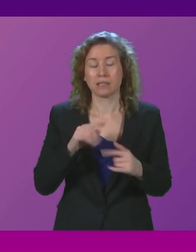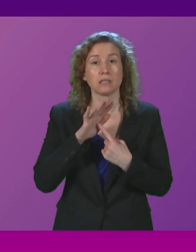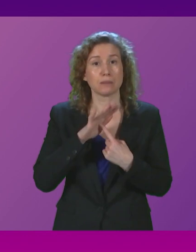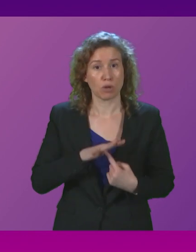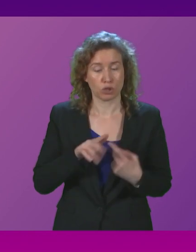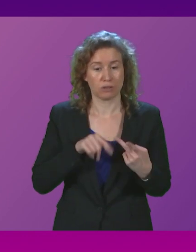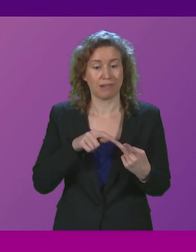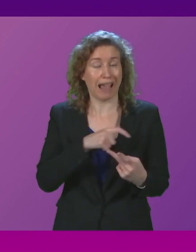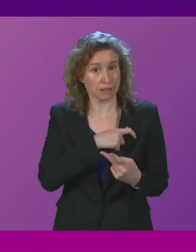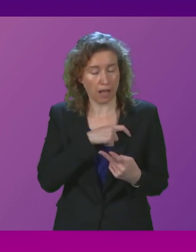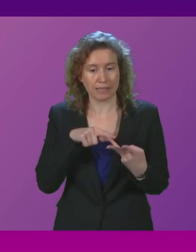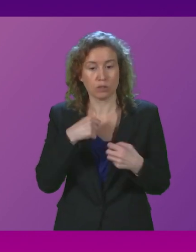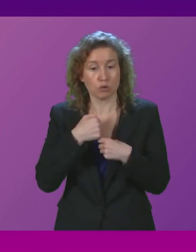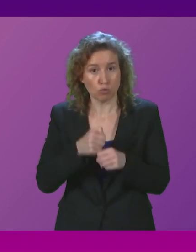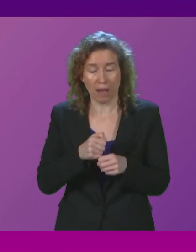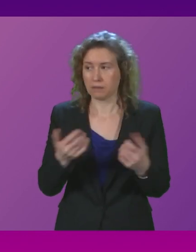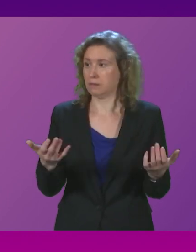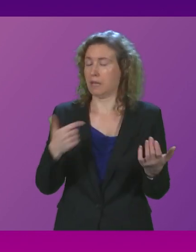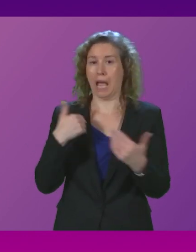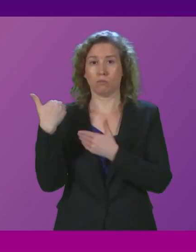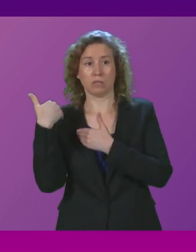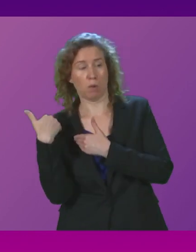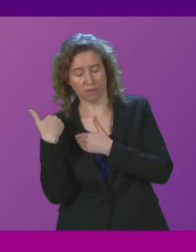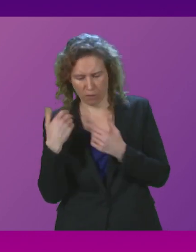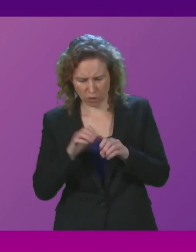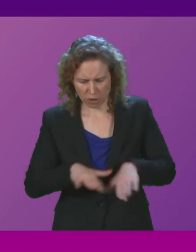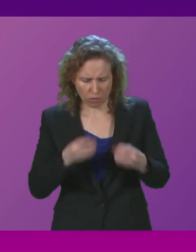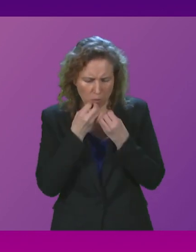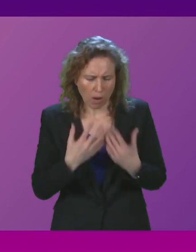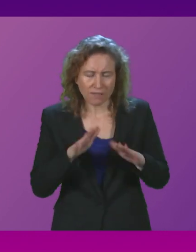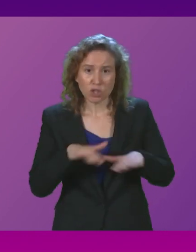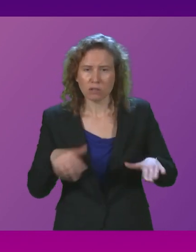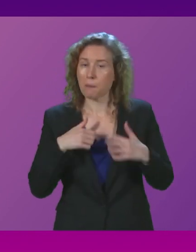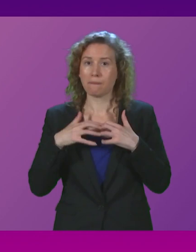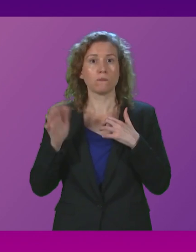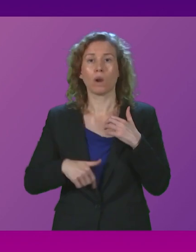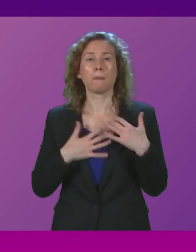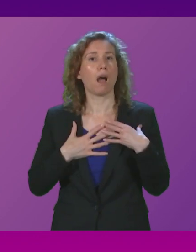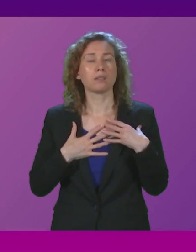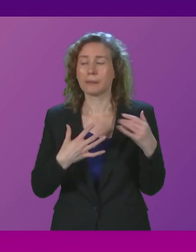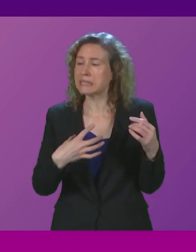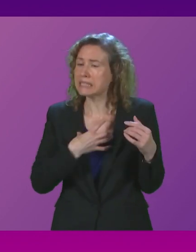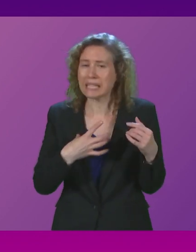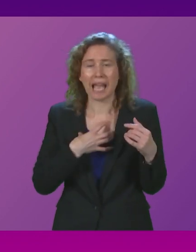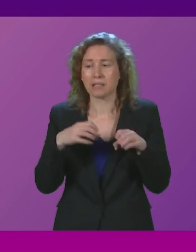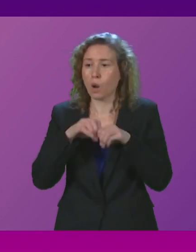“Depression, anxiety, stress ... I am responsible for the most amazing children but I am falling apart and terrified of losing my job.”